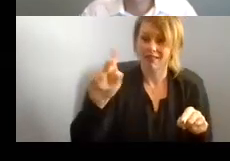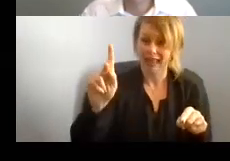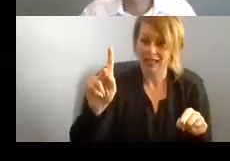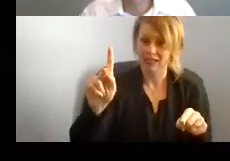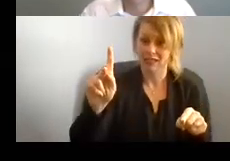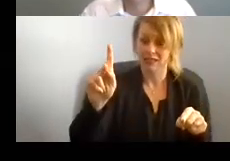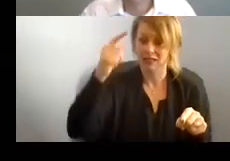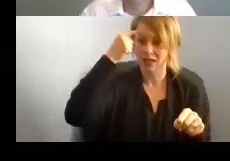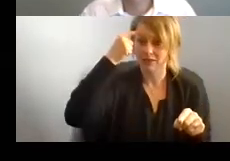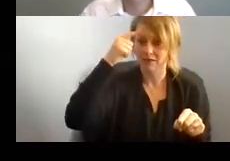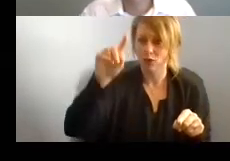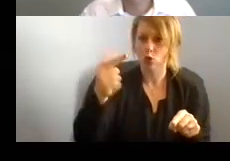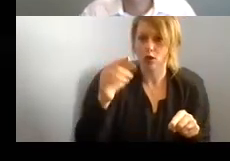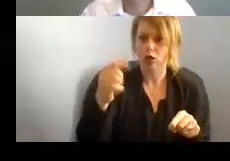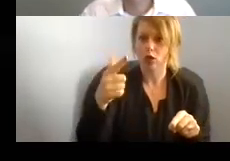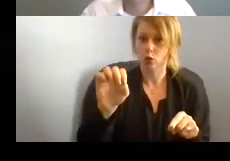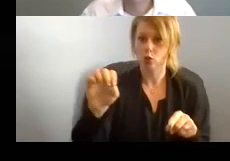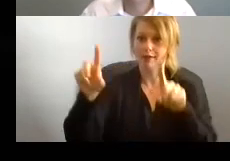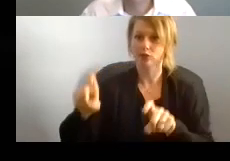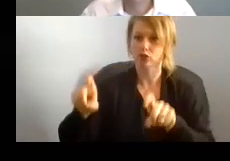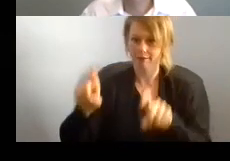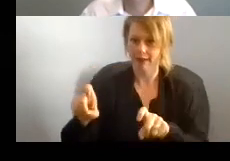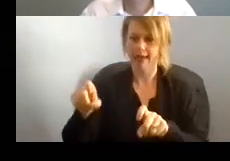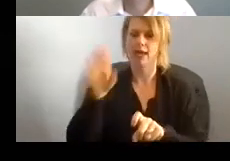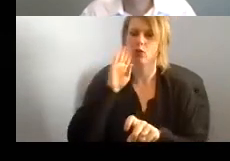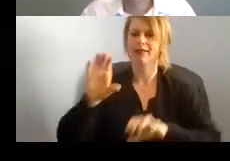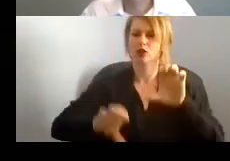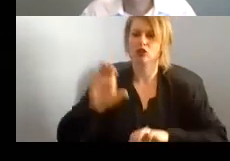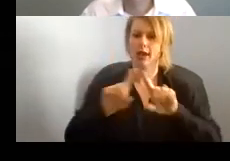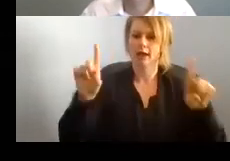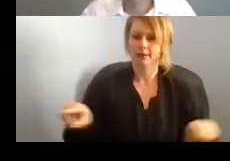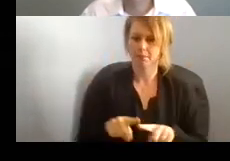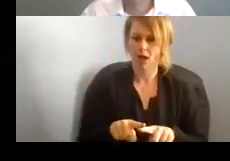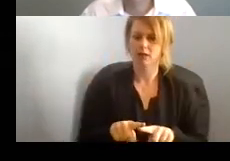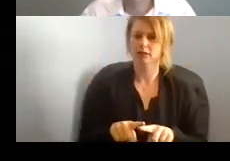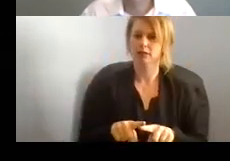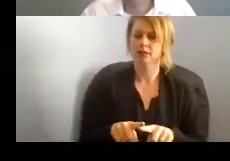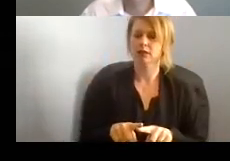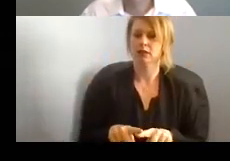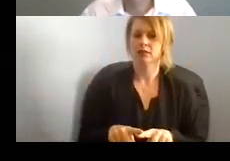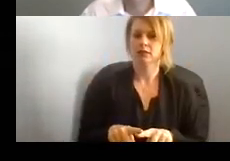Google survey in the chat box to let us know whether you would like to